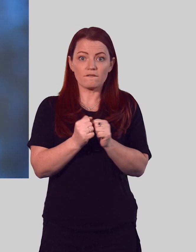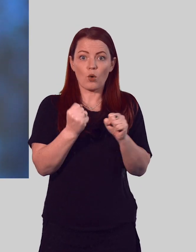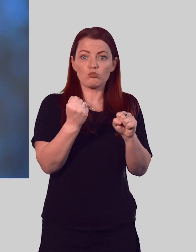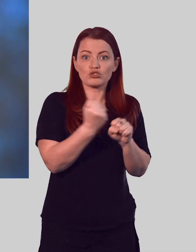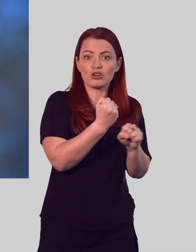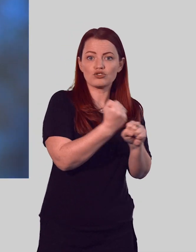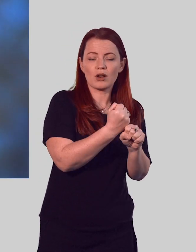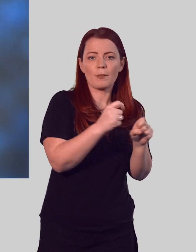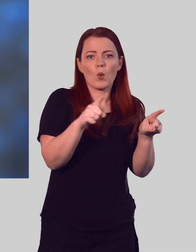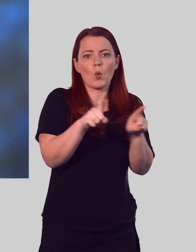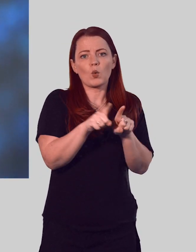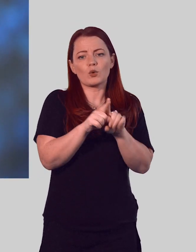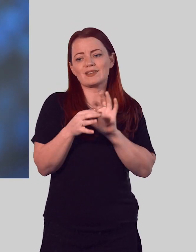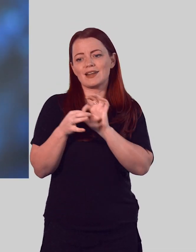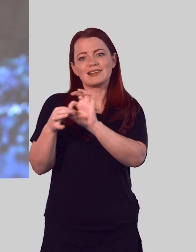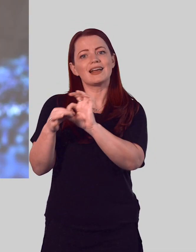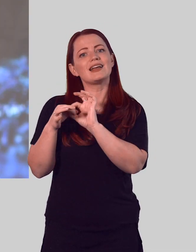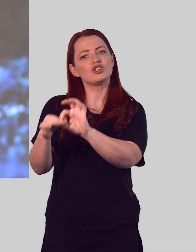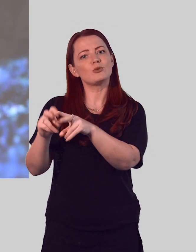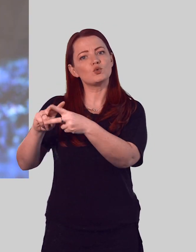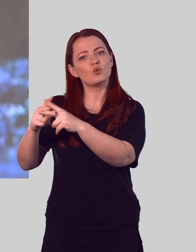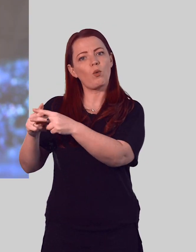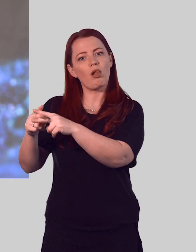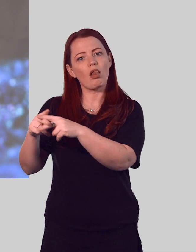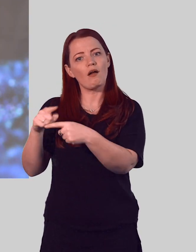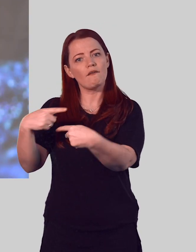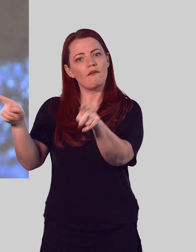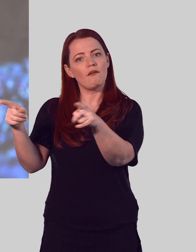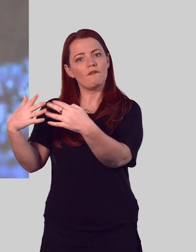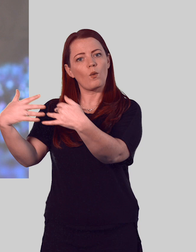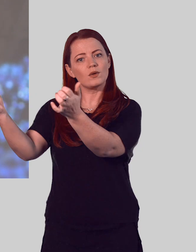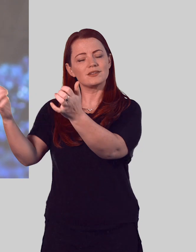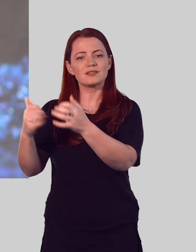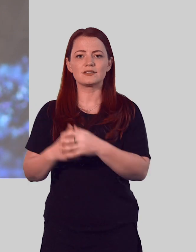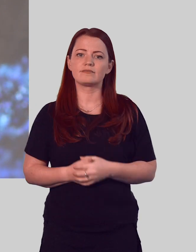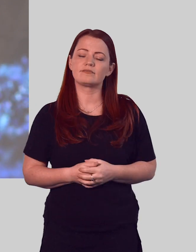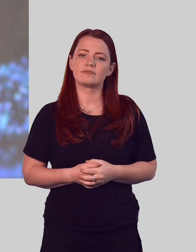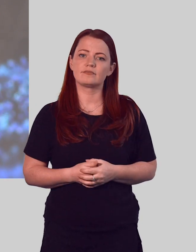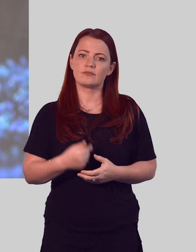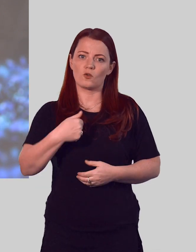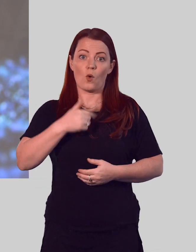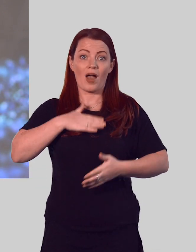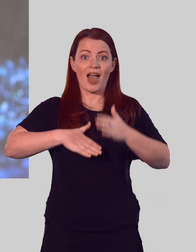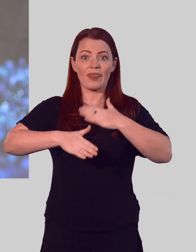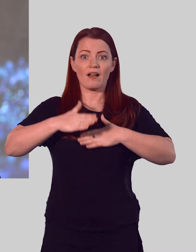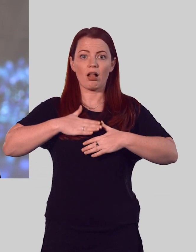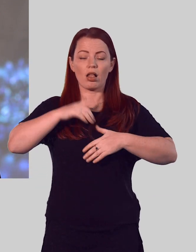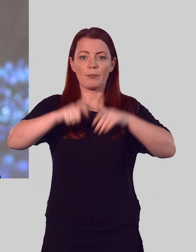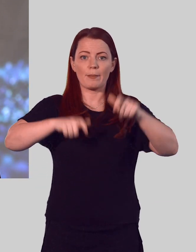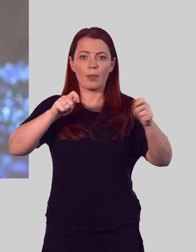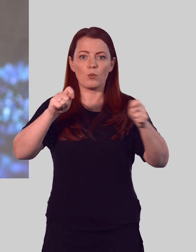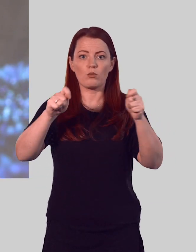your audience. For Ethical People Movement I was creating a campaign video and decided